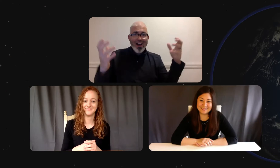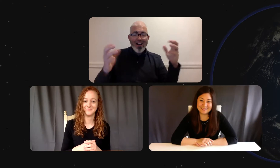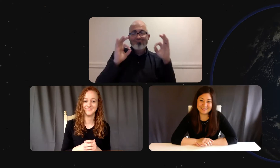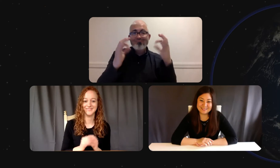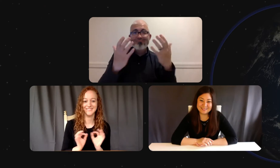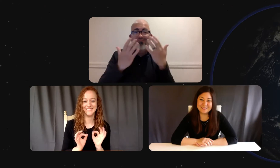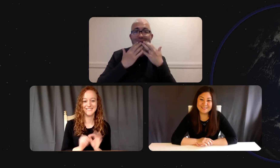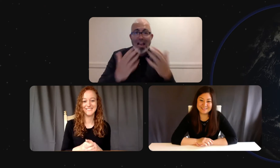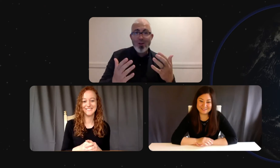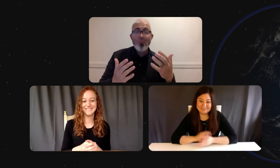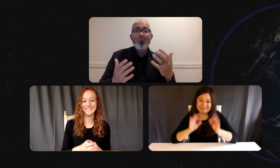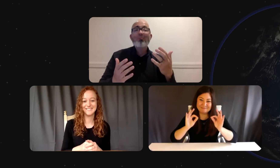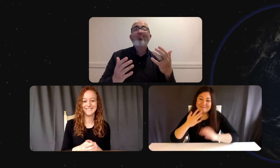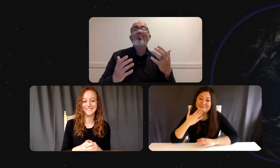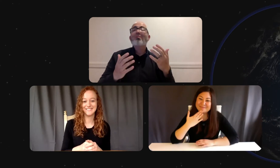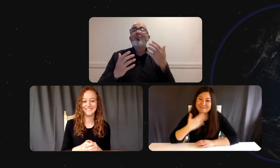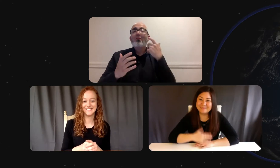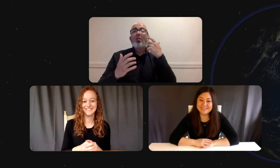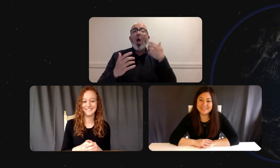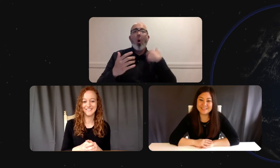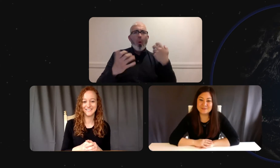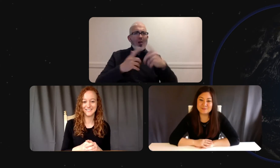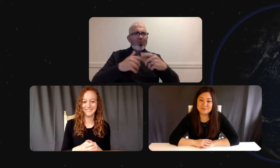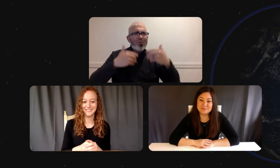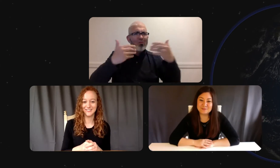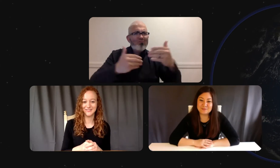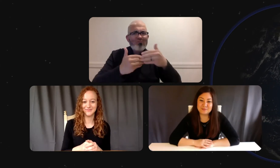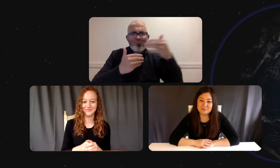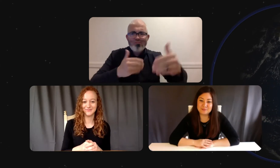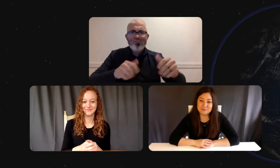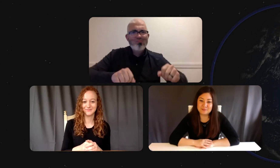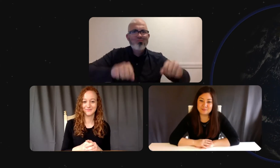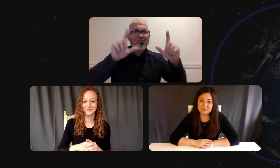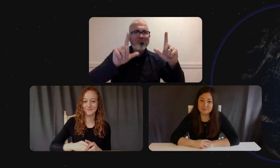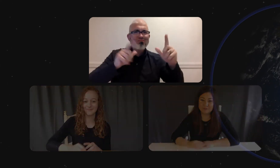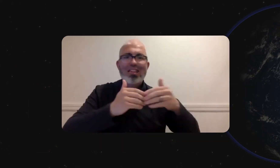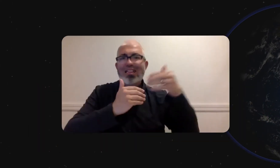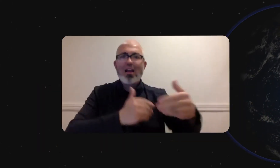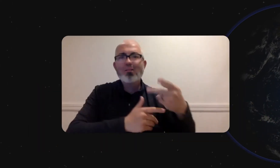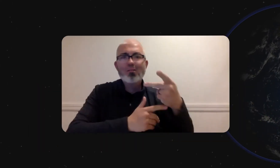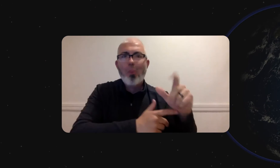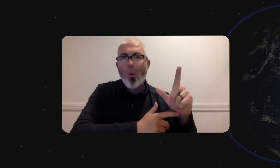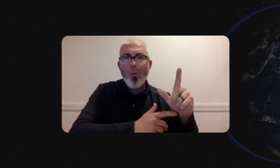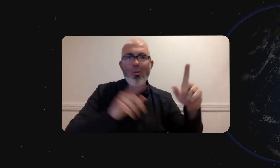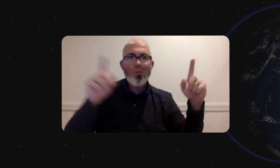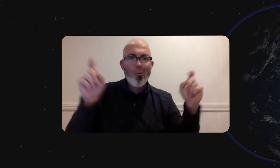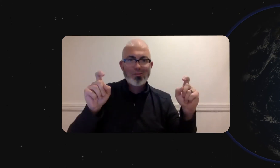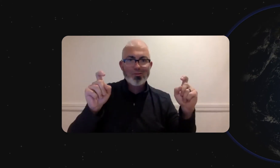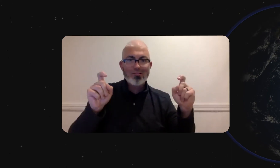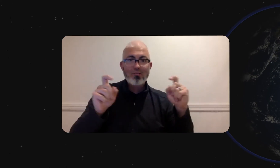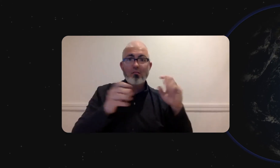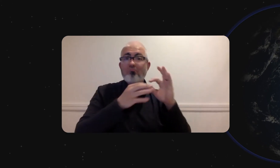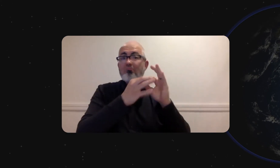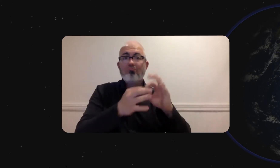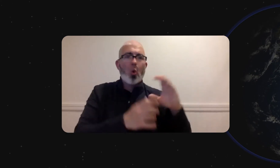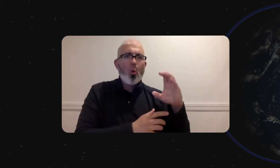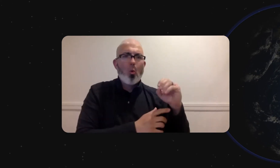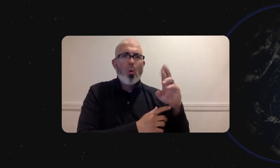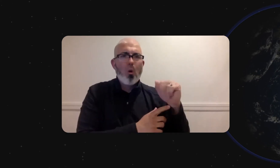I enjoyed watching and felt like I learned SO much. Next poll question!